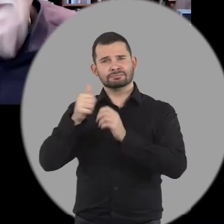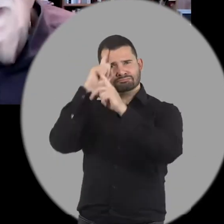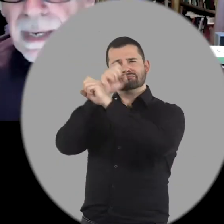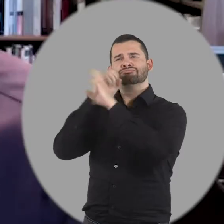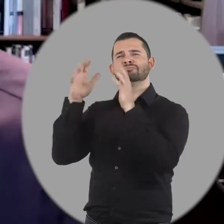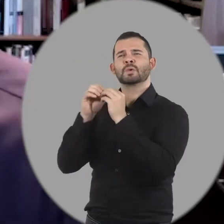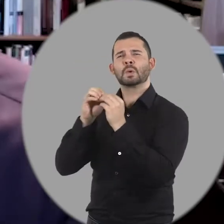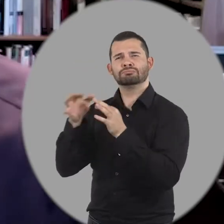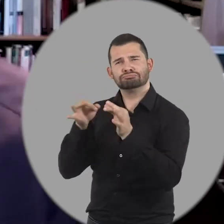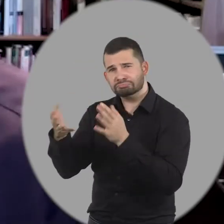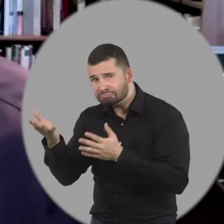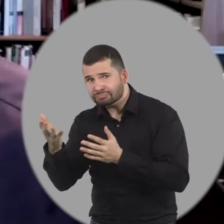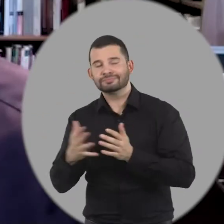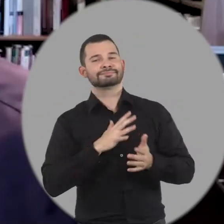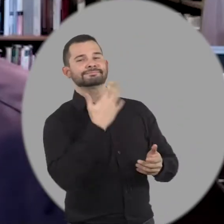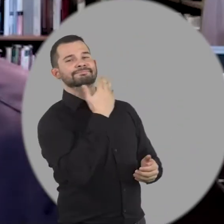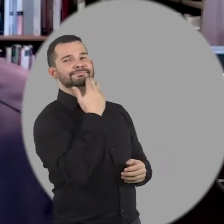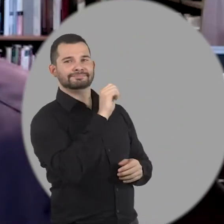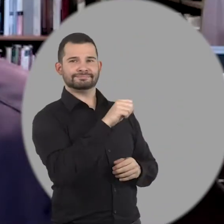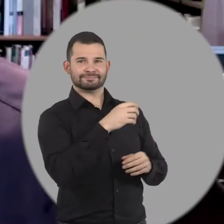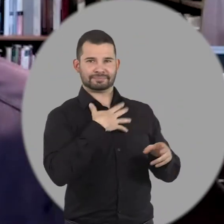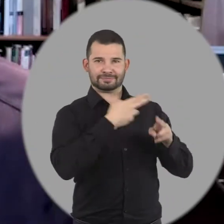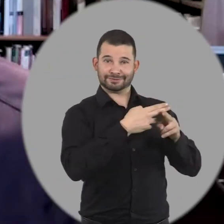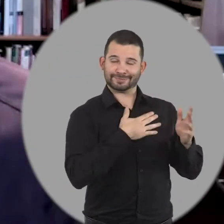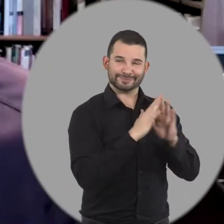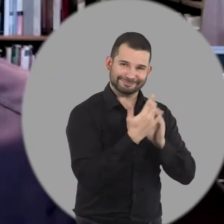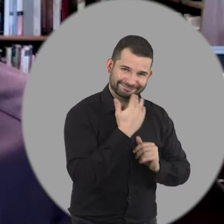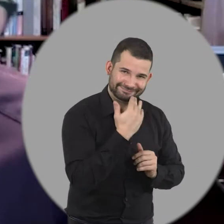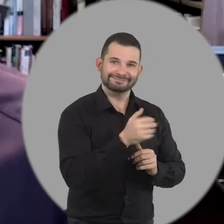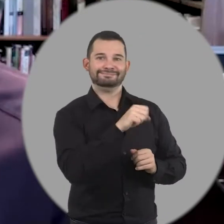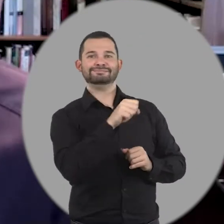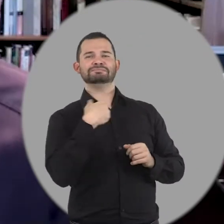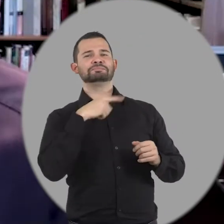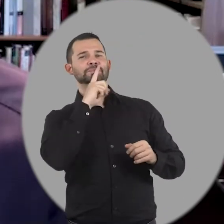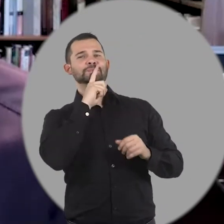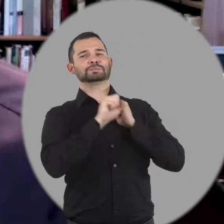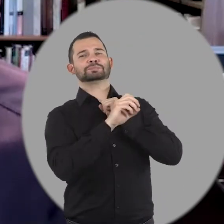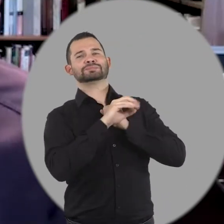Yeah, and thank you for mentioning the book. I'm not a marketer, so I hadn't